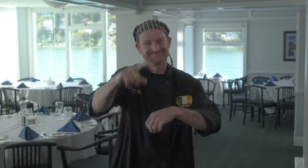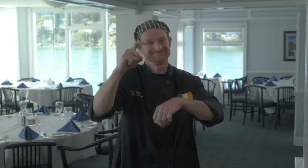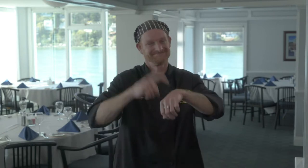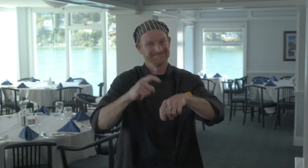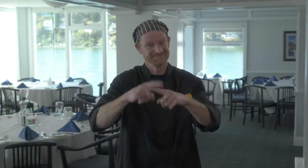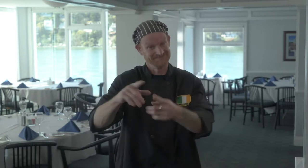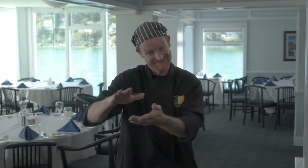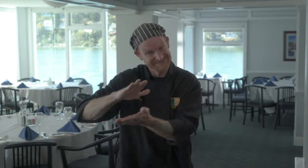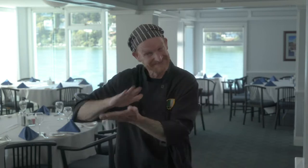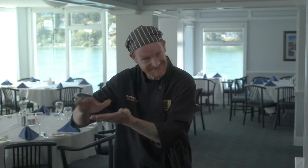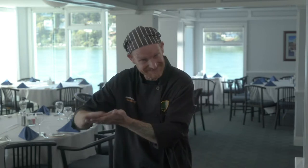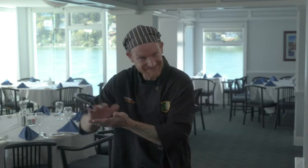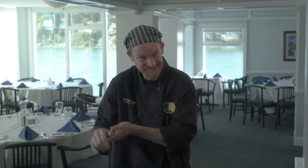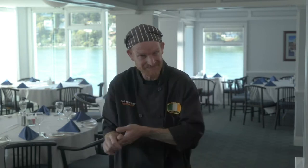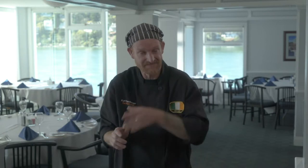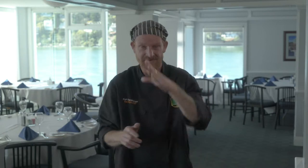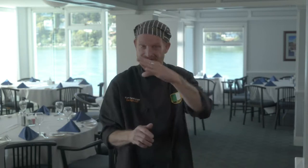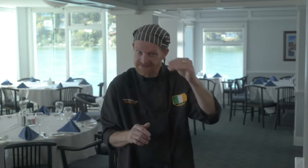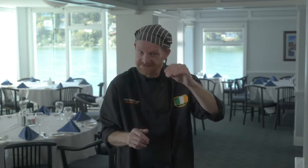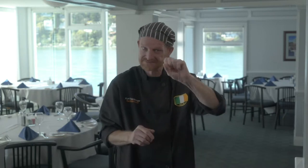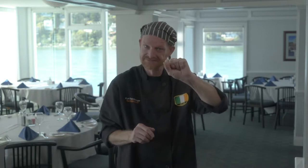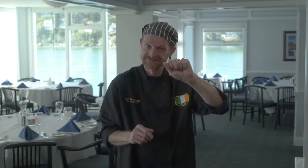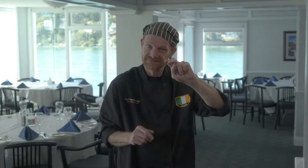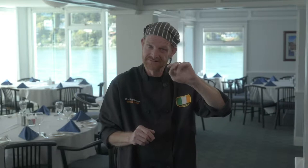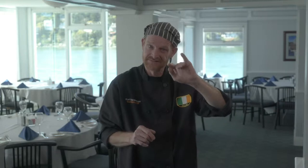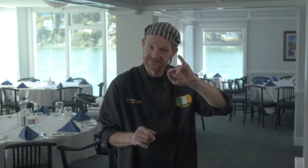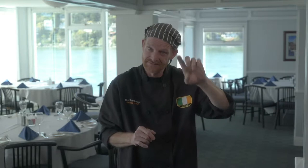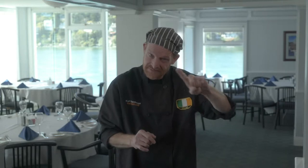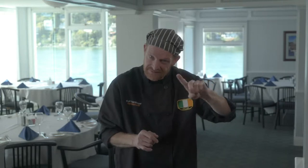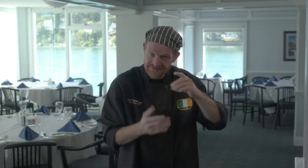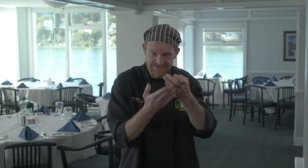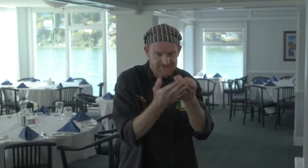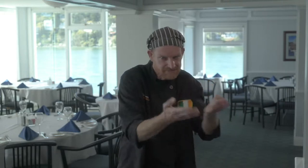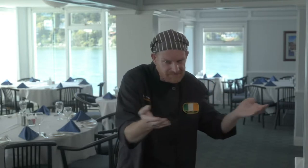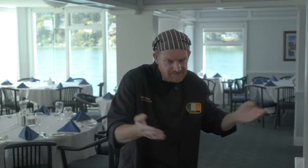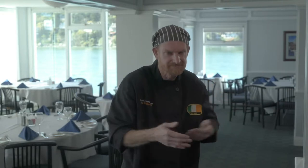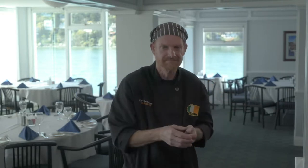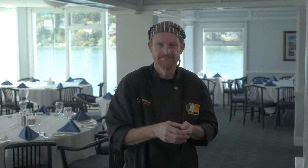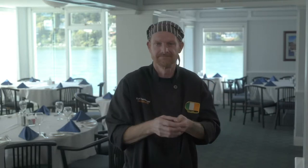It is time to clean and sanitize the equipment.